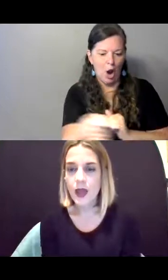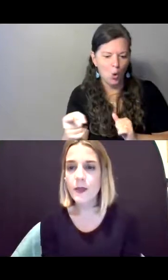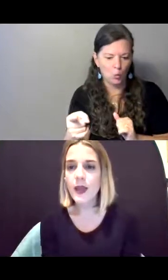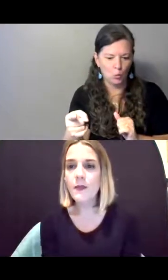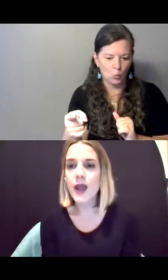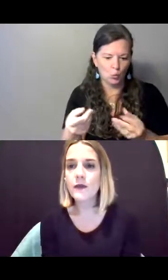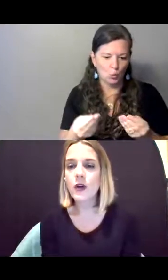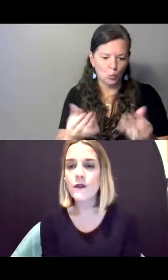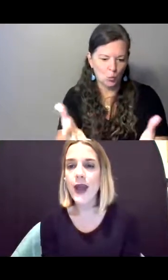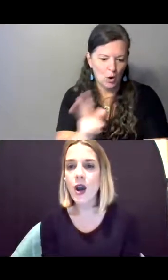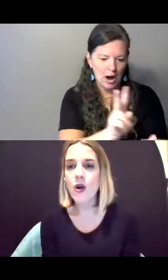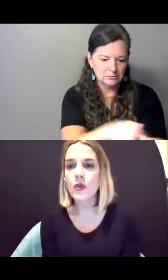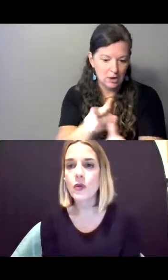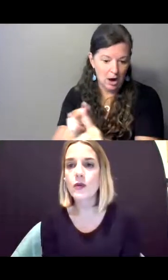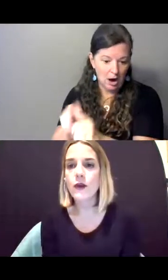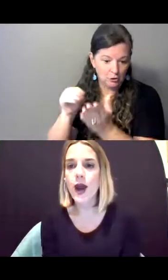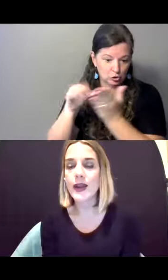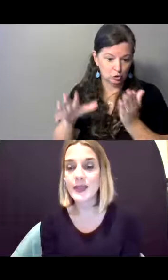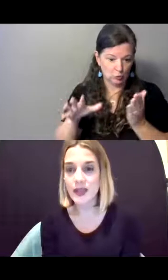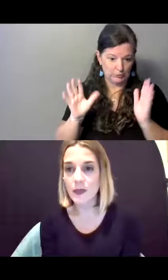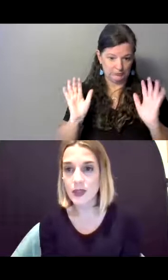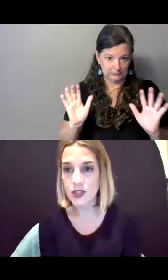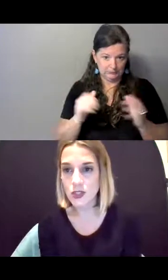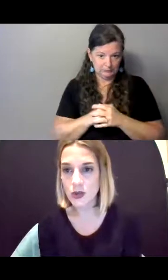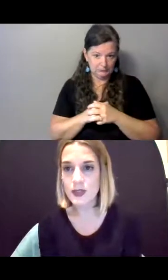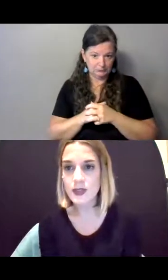and be mindful of how you provide assignments to students